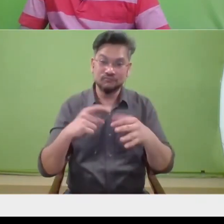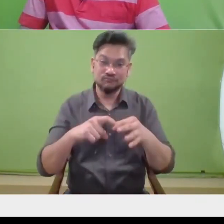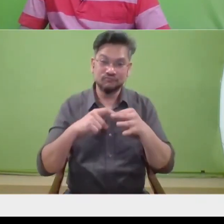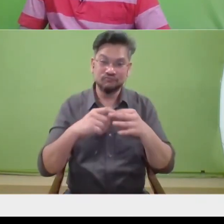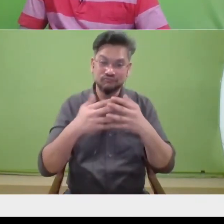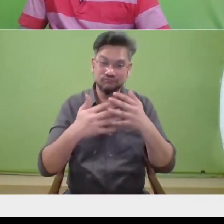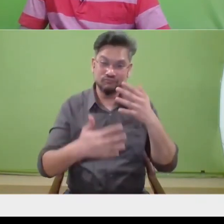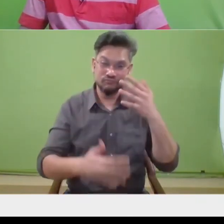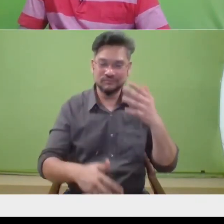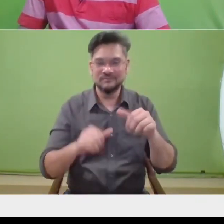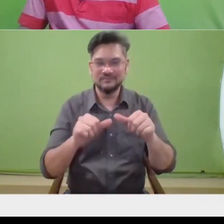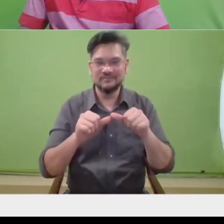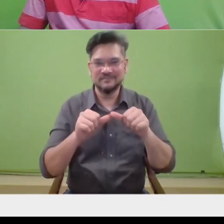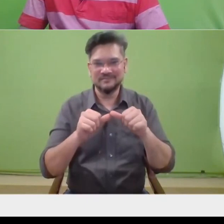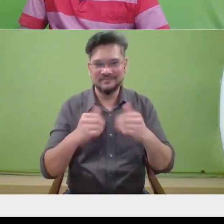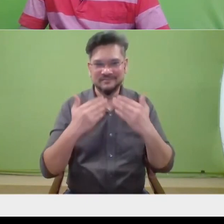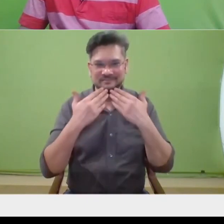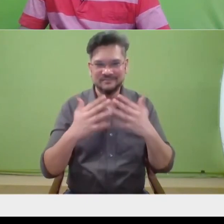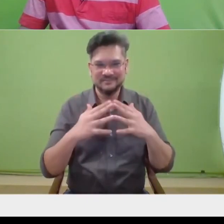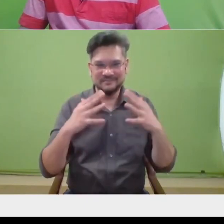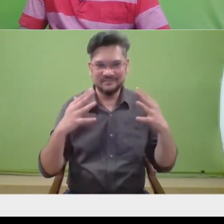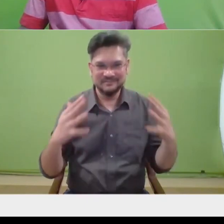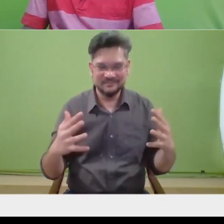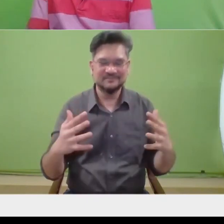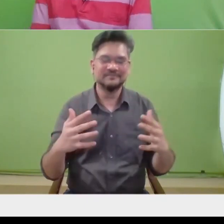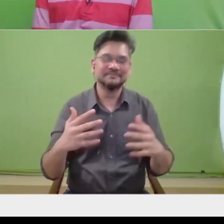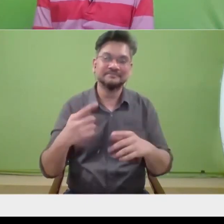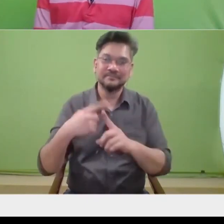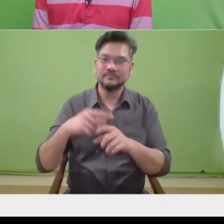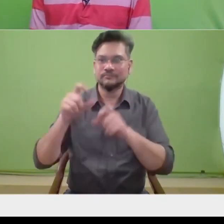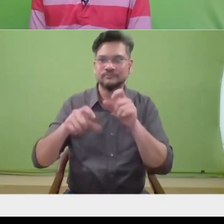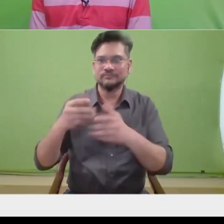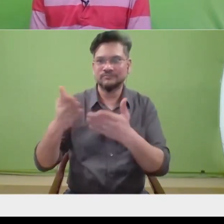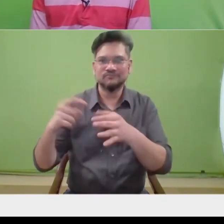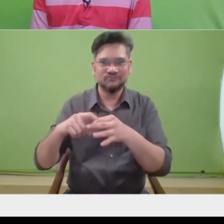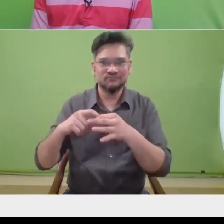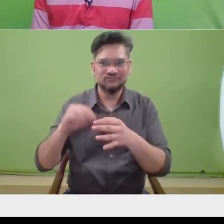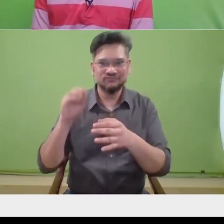thank you thank you participants for those questions that you did post over to you